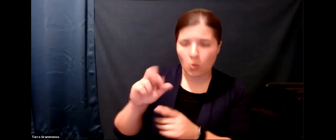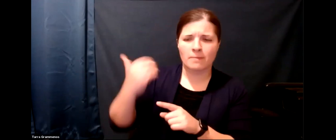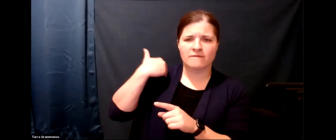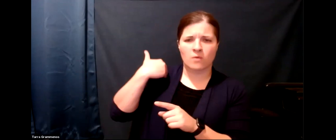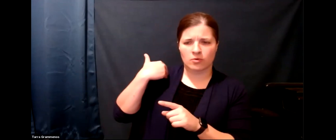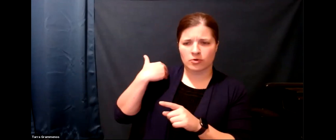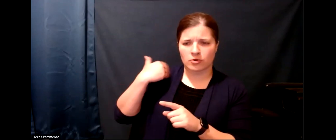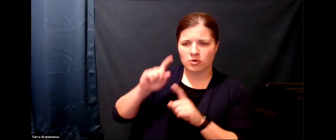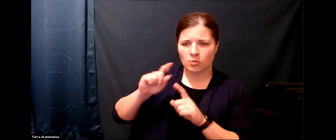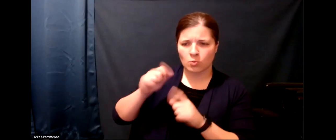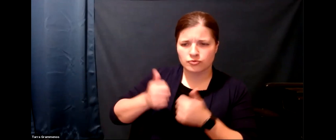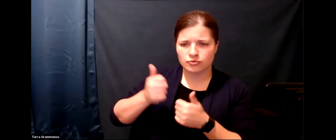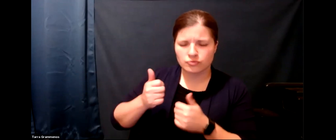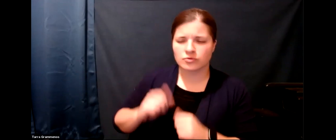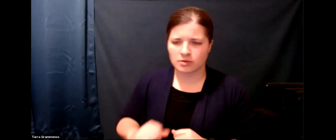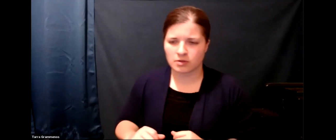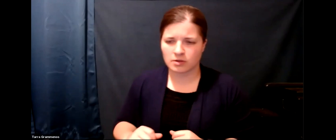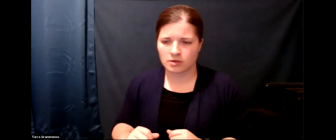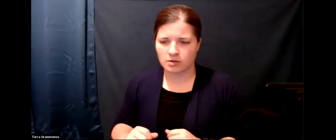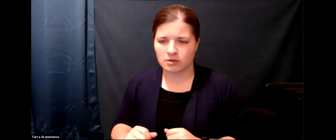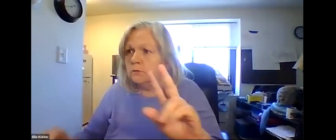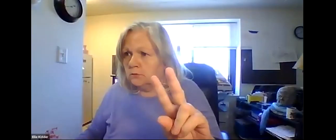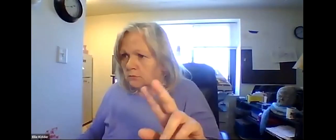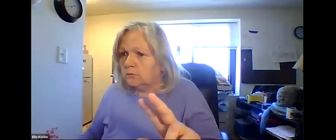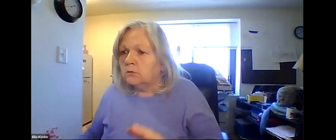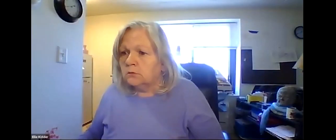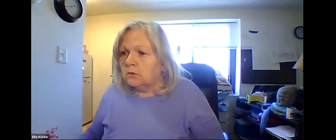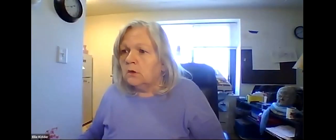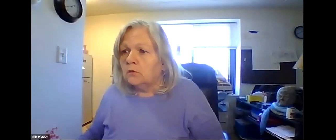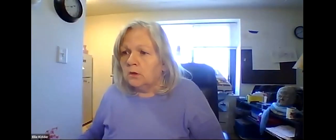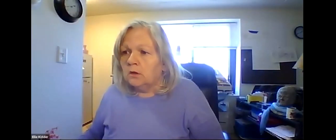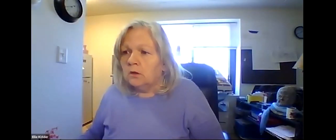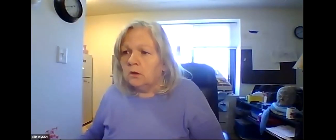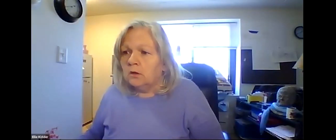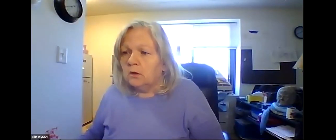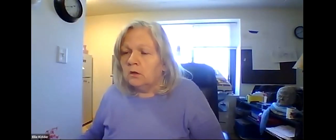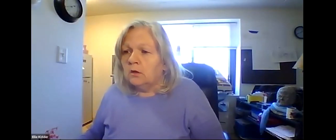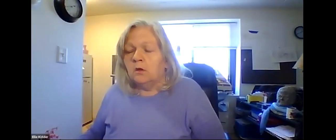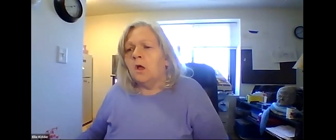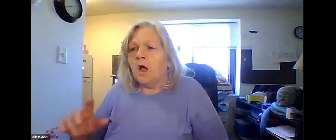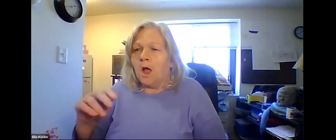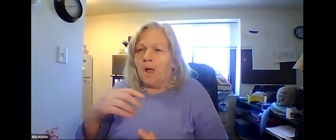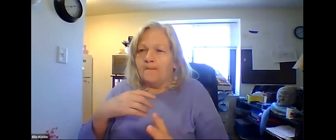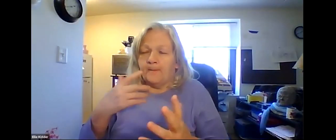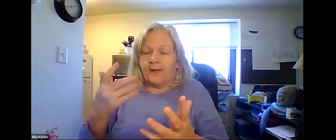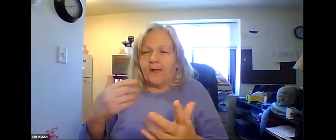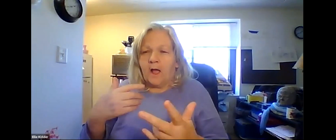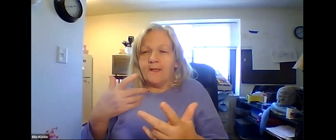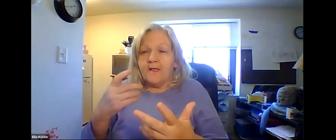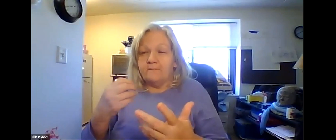I'm not showing any questions in the chat. Ellie: I do have a question, yes, Michael.